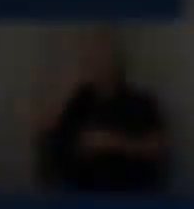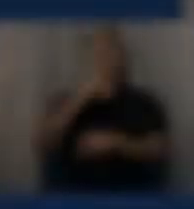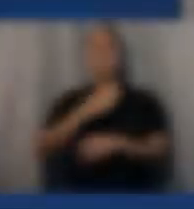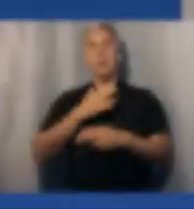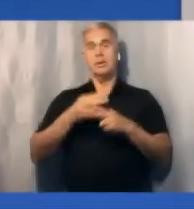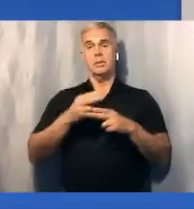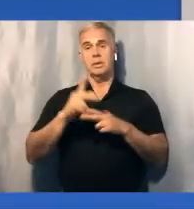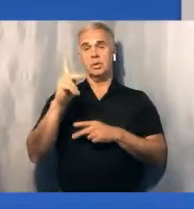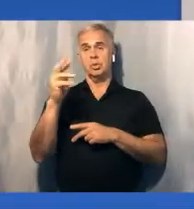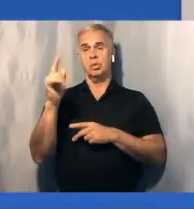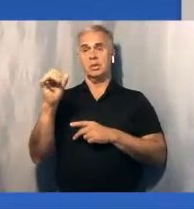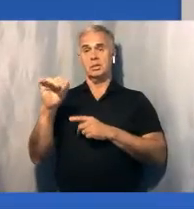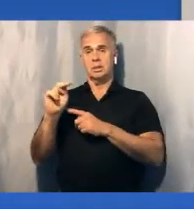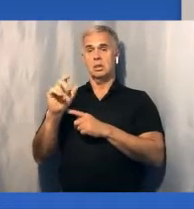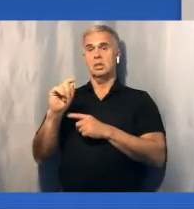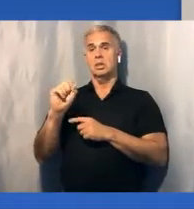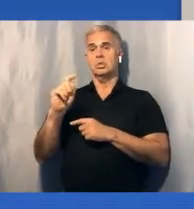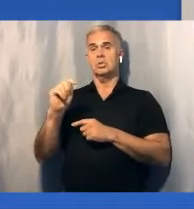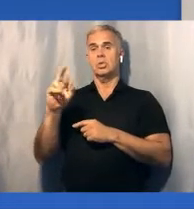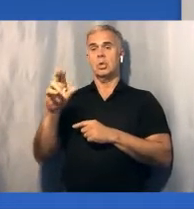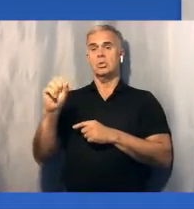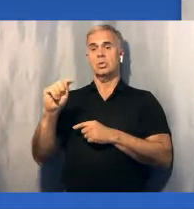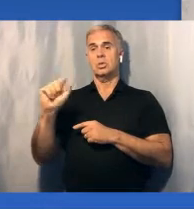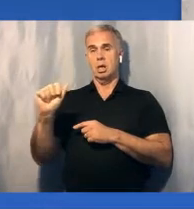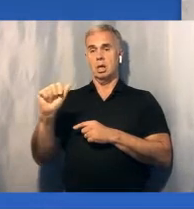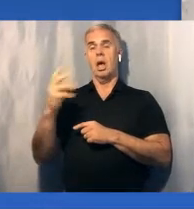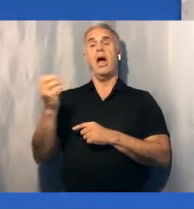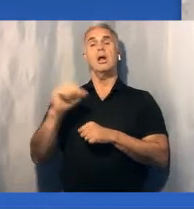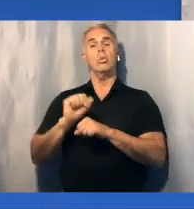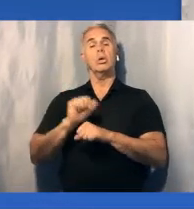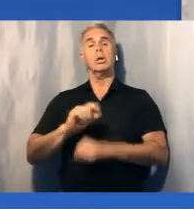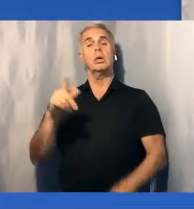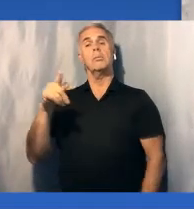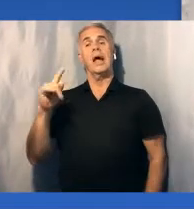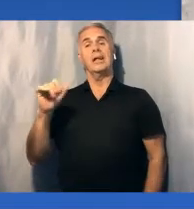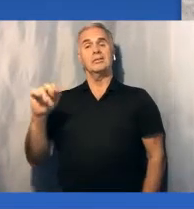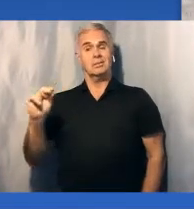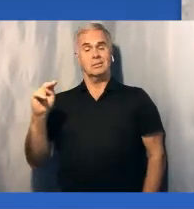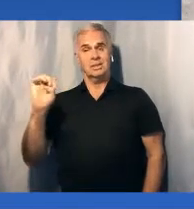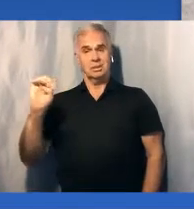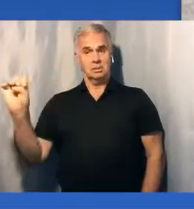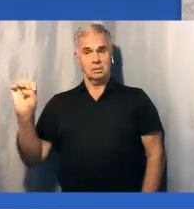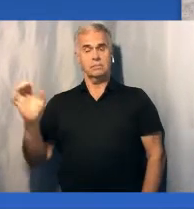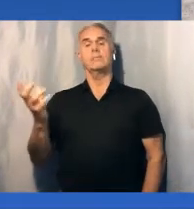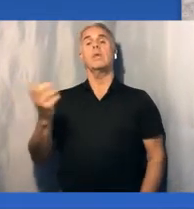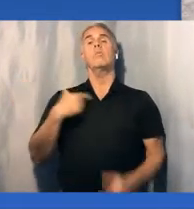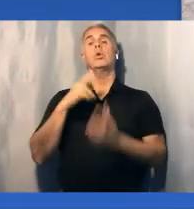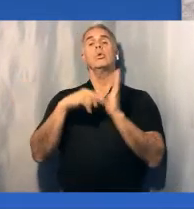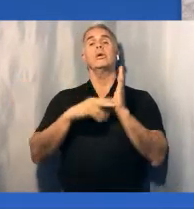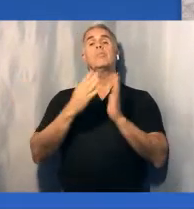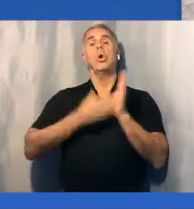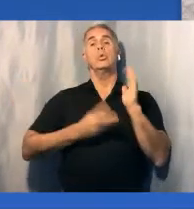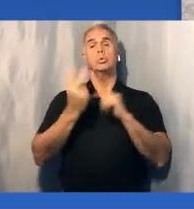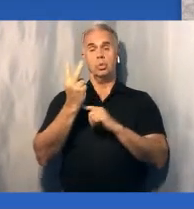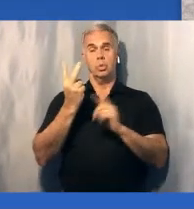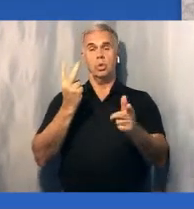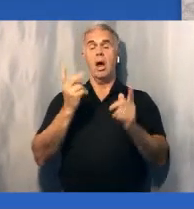Hello, my name is Kristen Starosta and I work at Pattan East. And today, I'm going to read to you part two of: